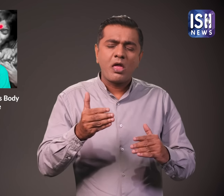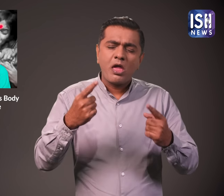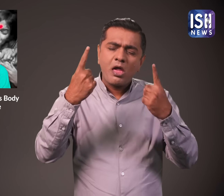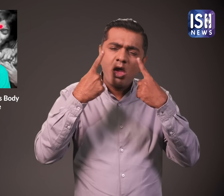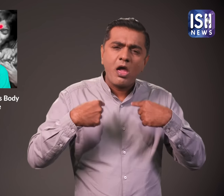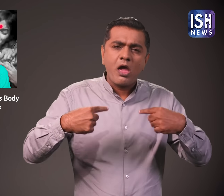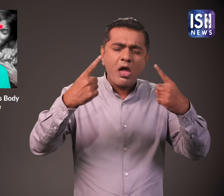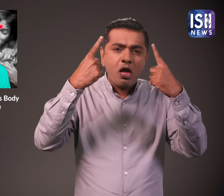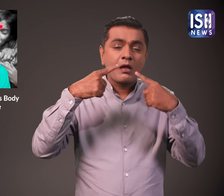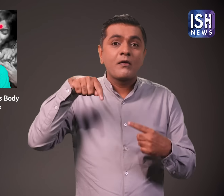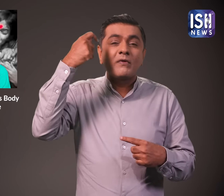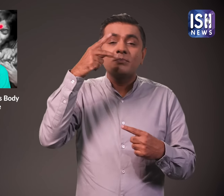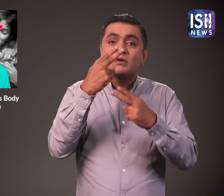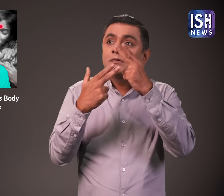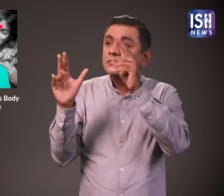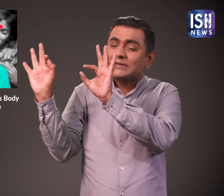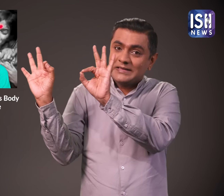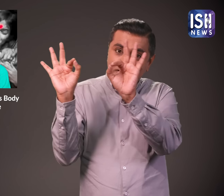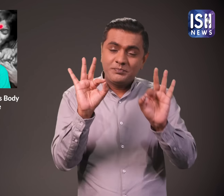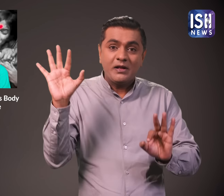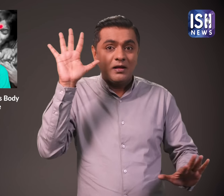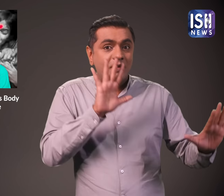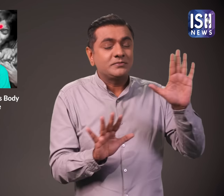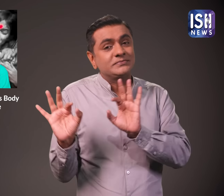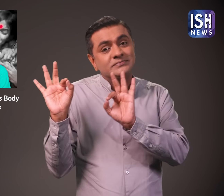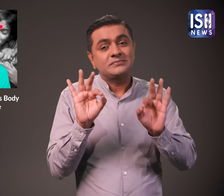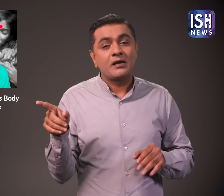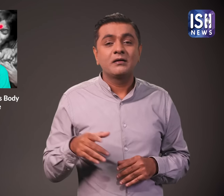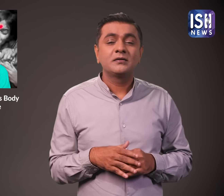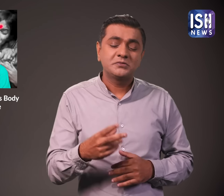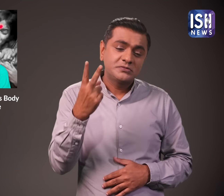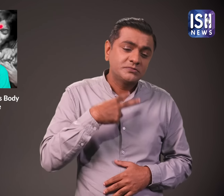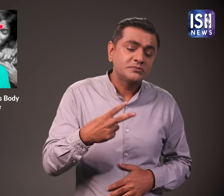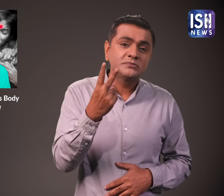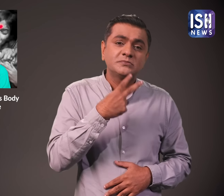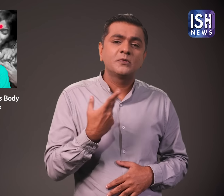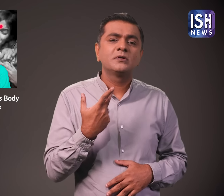Aanchal wept uncontrollably in a dramatic manner.